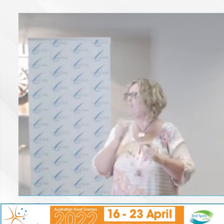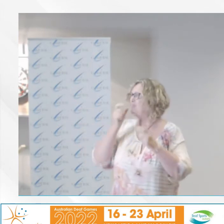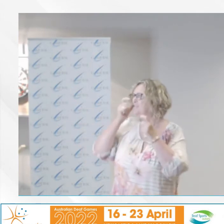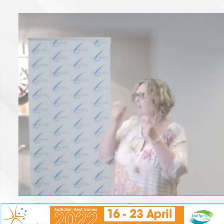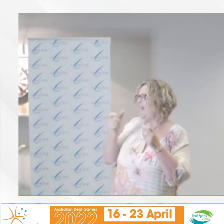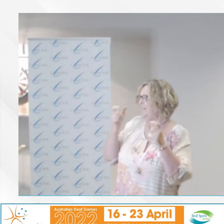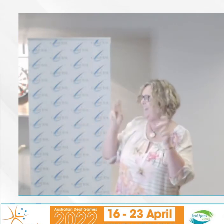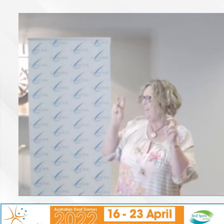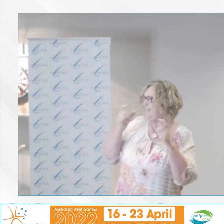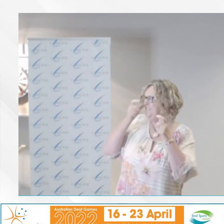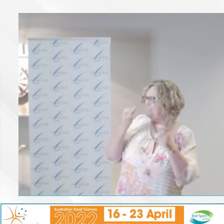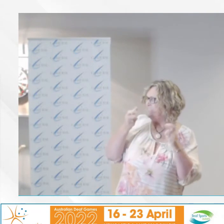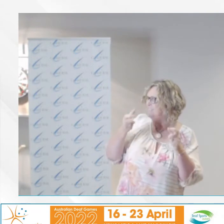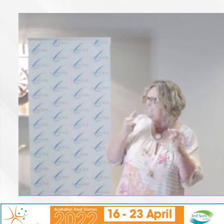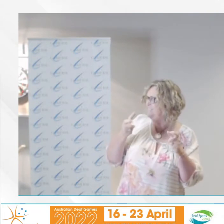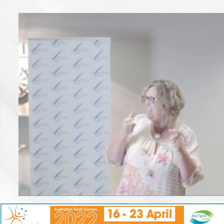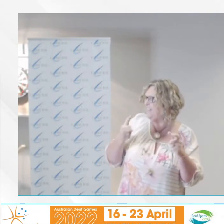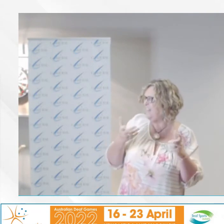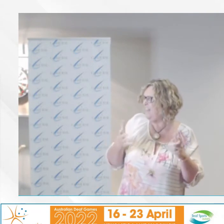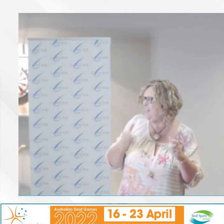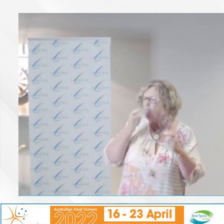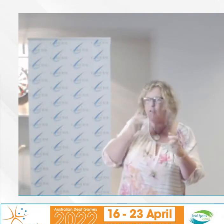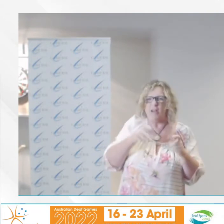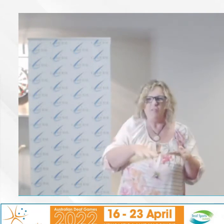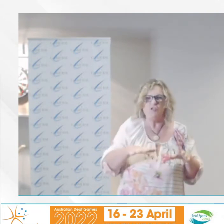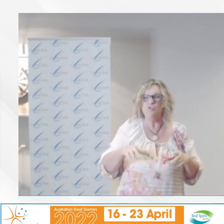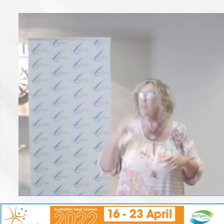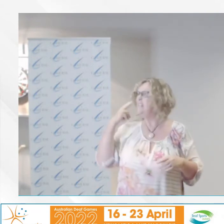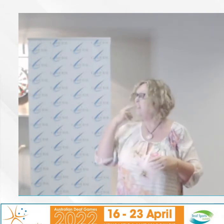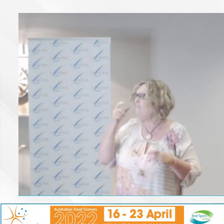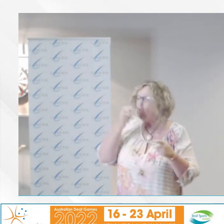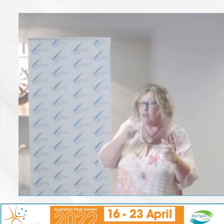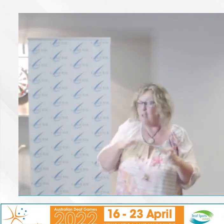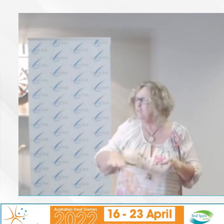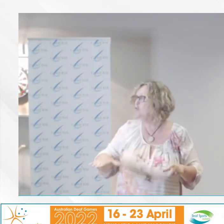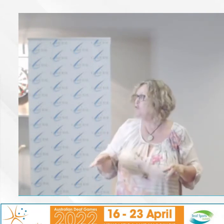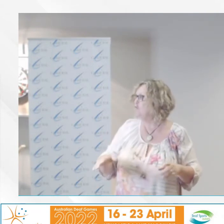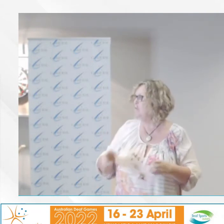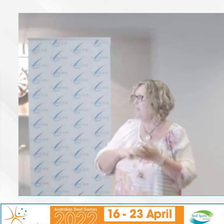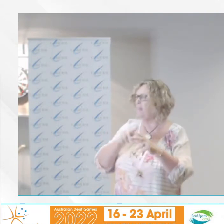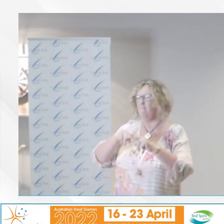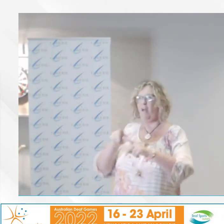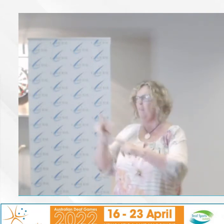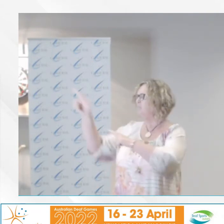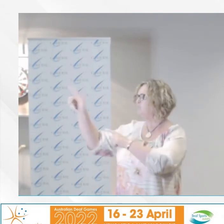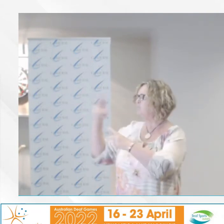to where parents can leave the kids like a kids club for a daycare center for the day